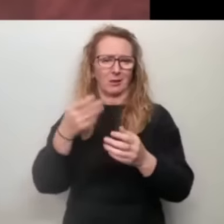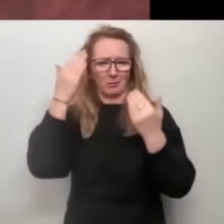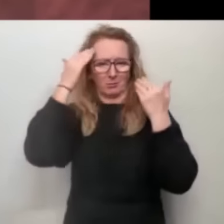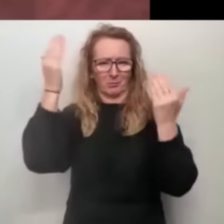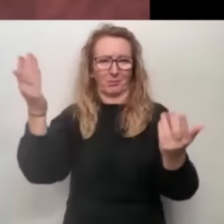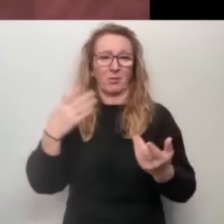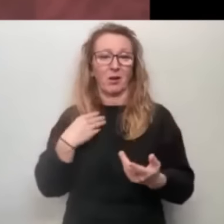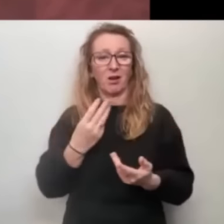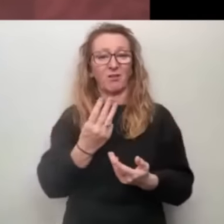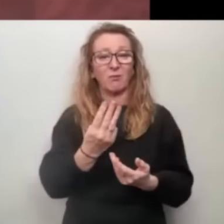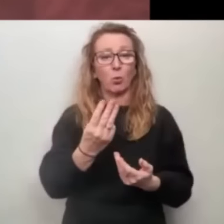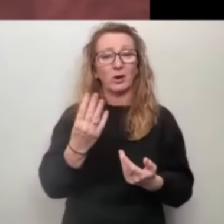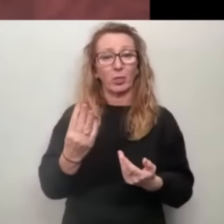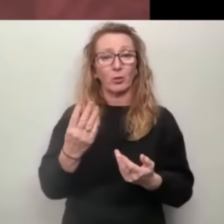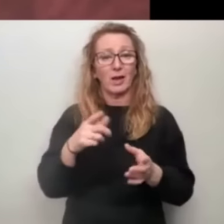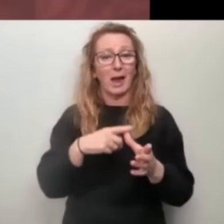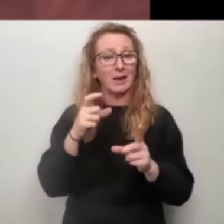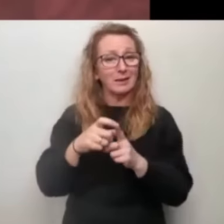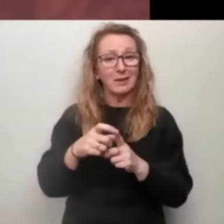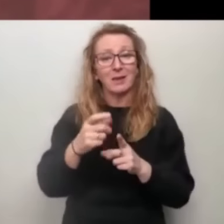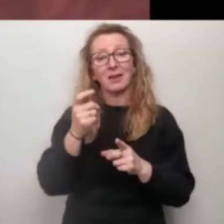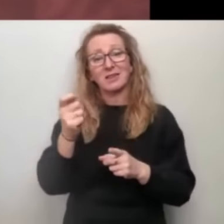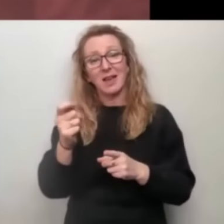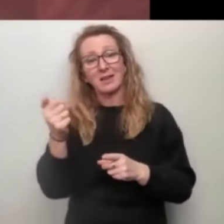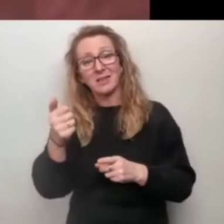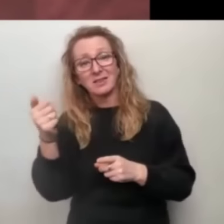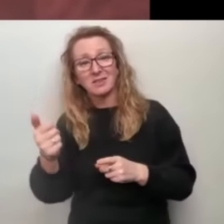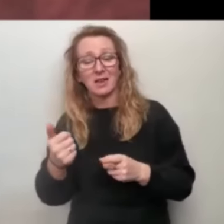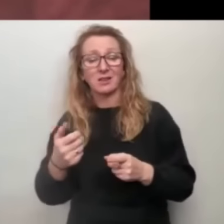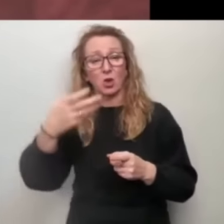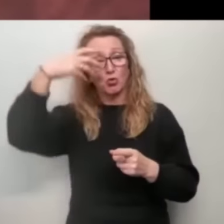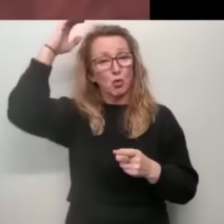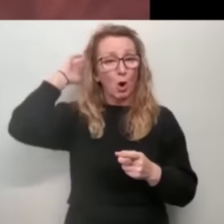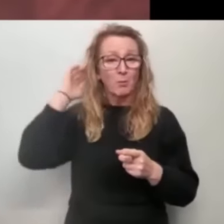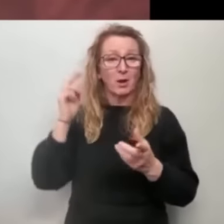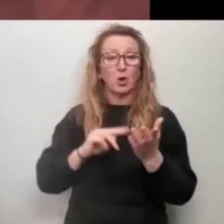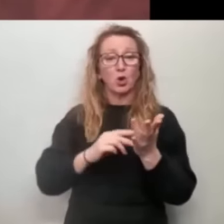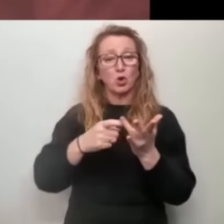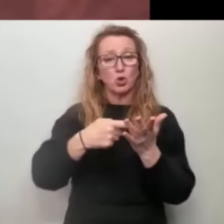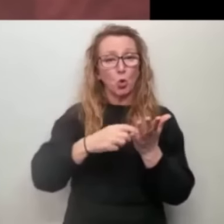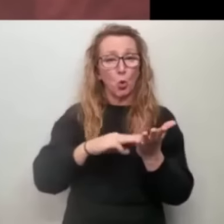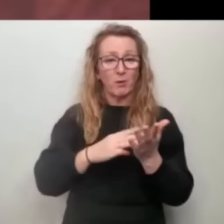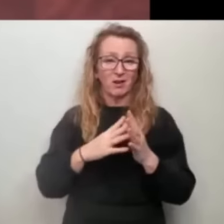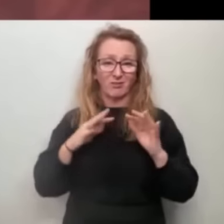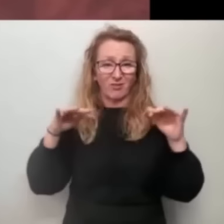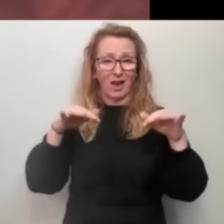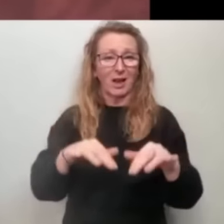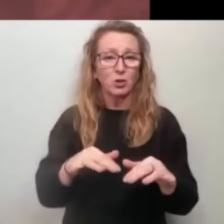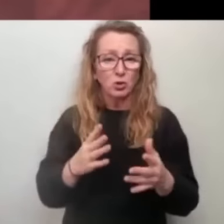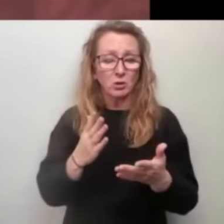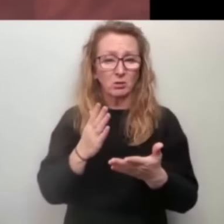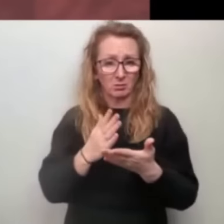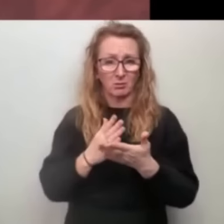or 1066, the Roman and Norman invasions respectively. But even then there are events which led up